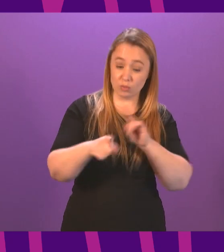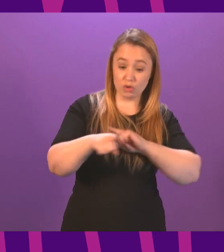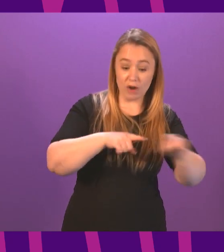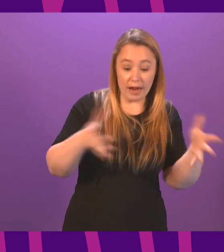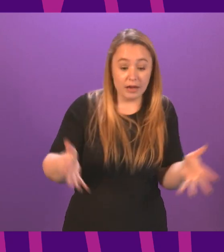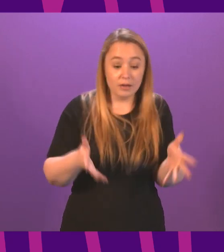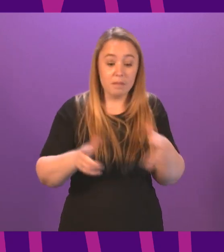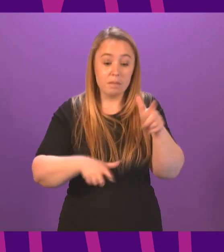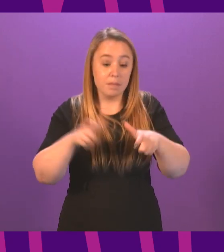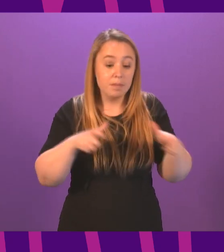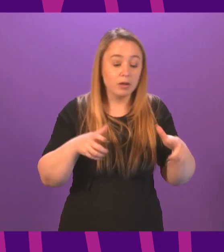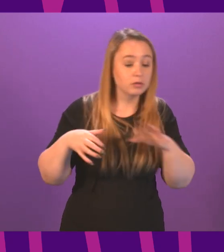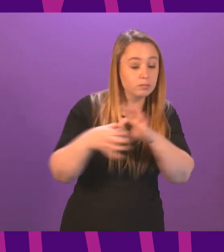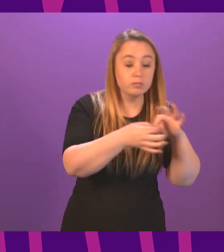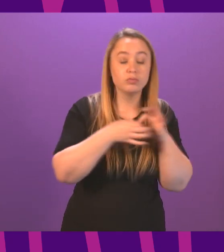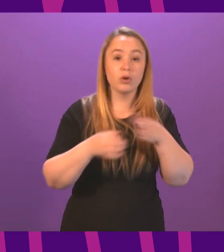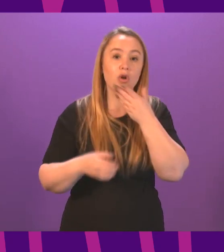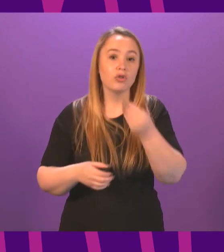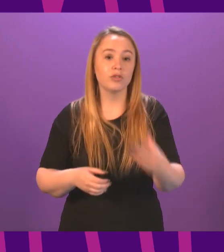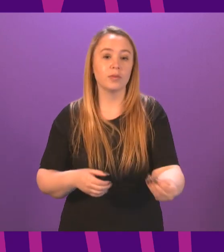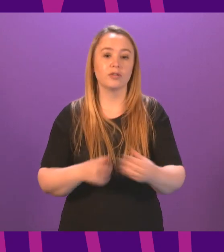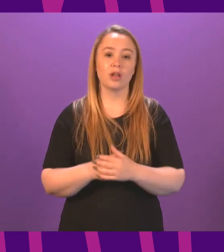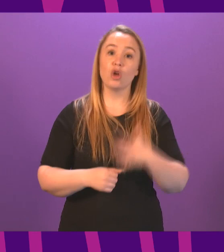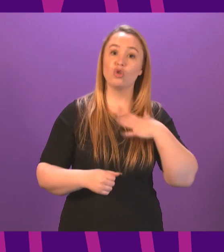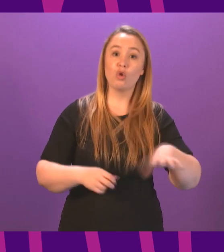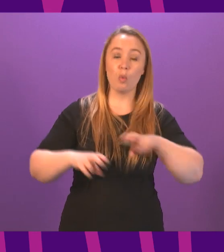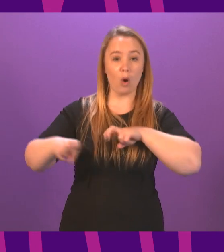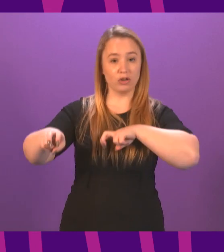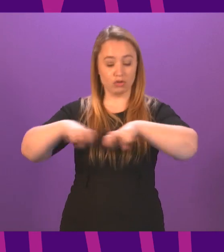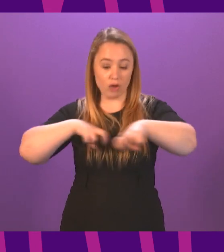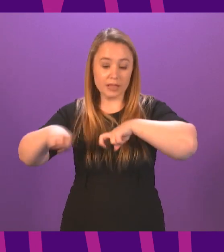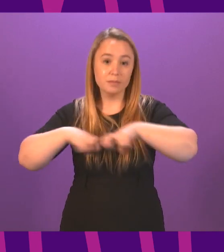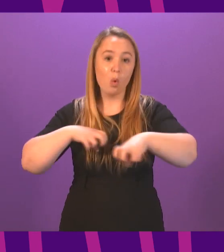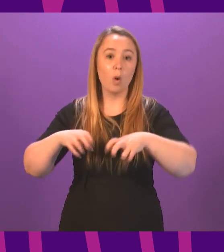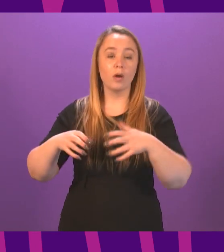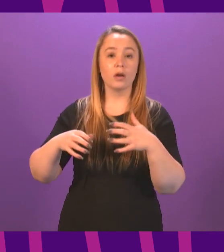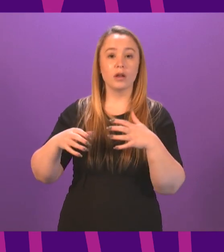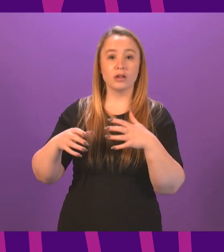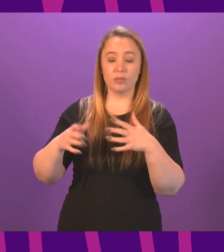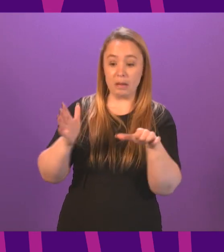of capacity or of infection risks—on the public transport network. That point is important